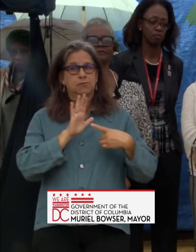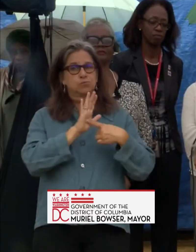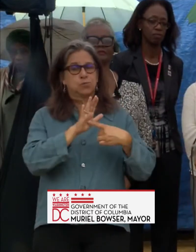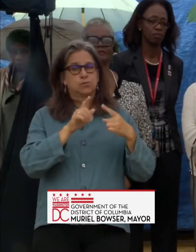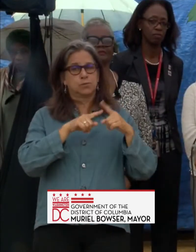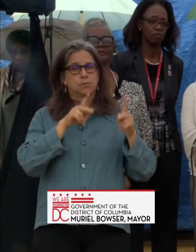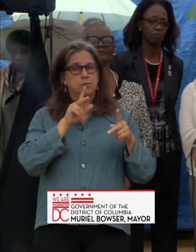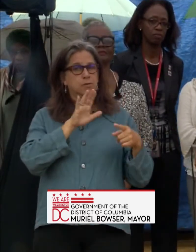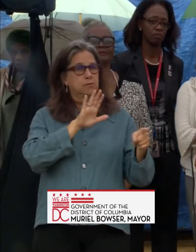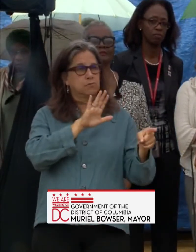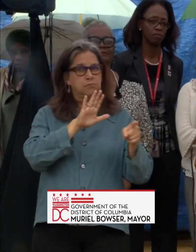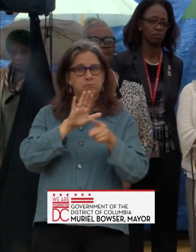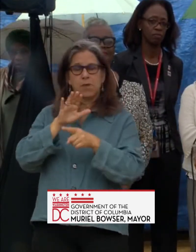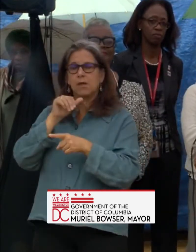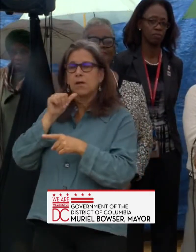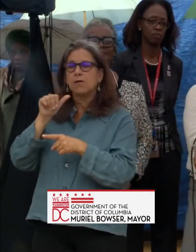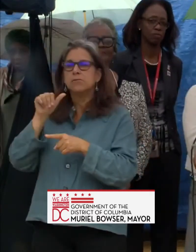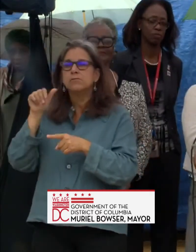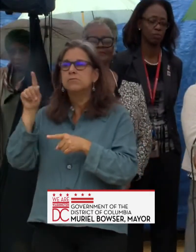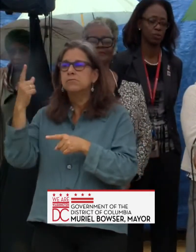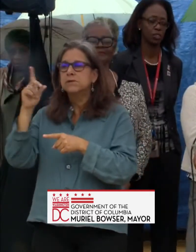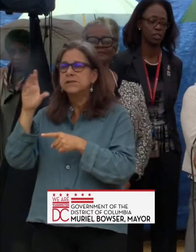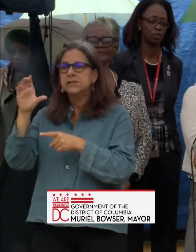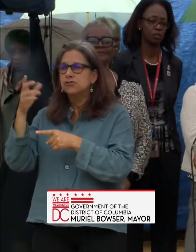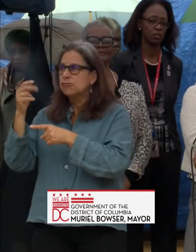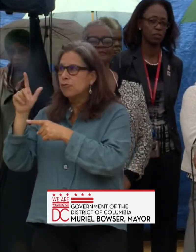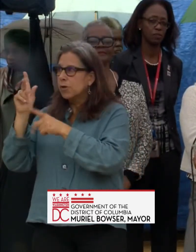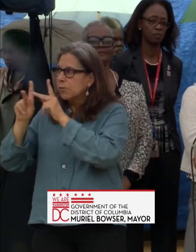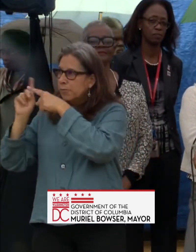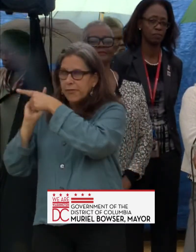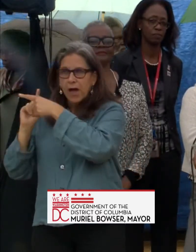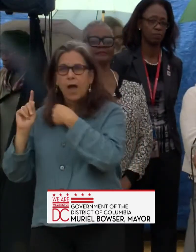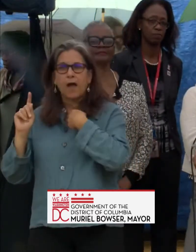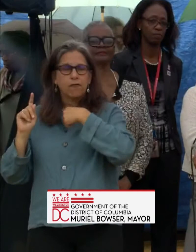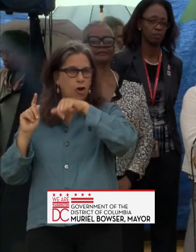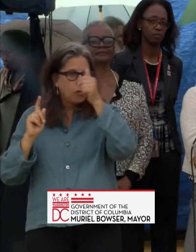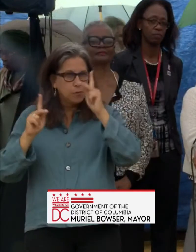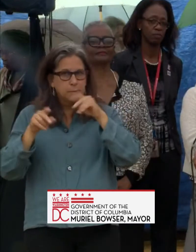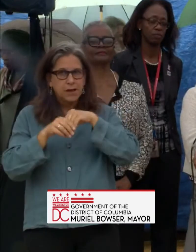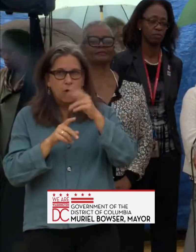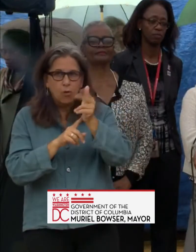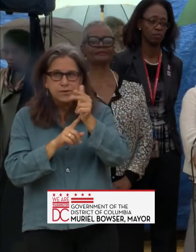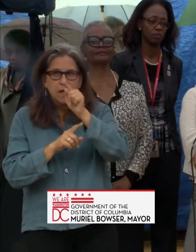YOU GUYS ARE LOOKING FOR BUILDINGS AND LANDLORDS AND LEASE OUT BUILDINGS FOR THEM. WHERE ARE YOU IN THAT AND GETTING RESPONSES FROM LANDLORDS